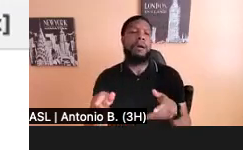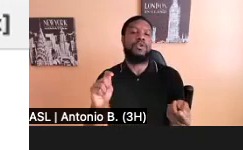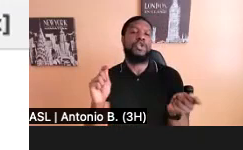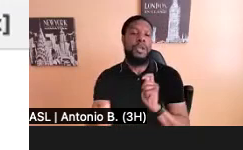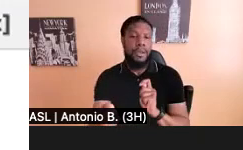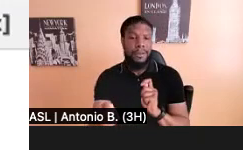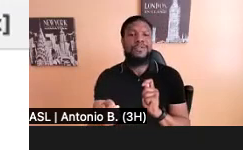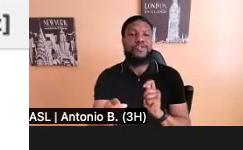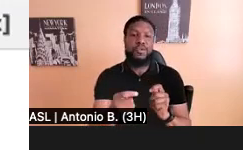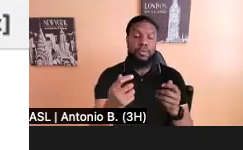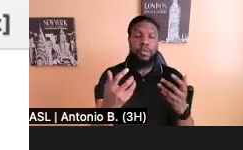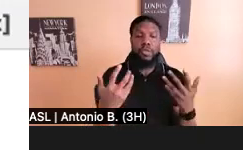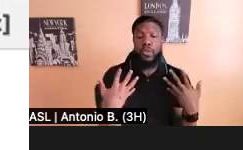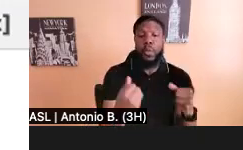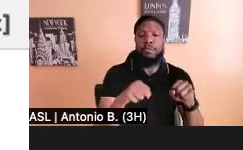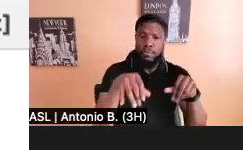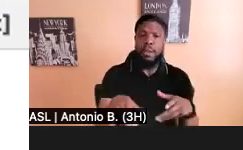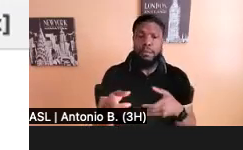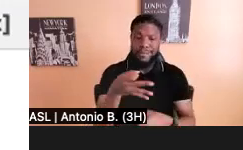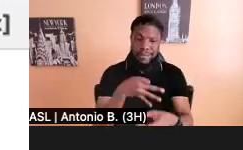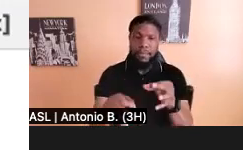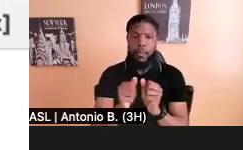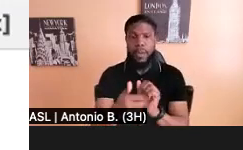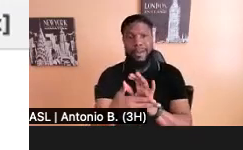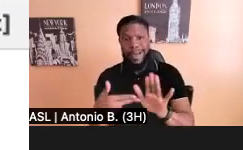well with one of the other strategies that I've used and suggested to my team,